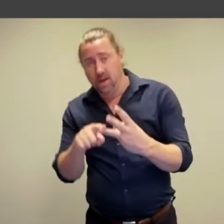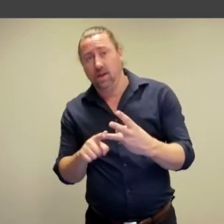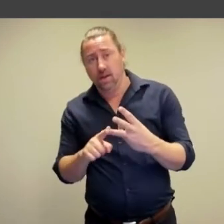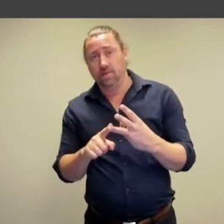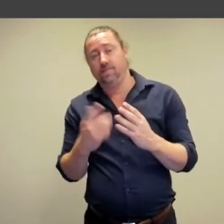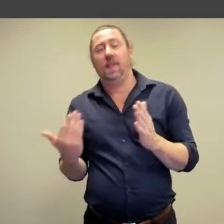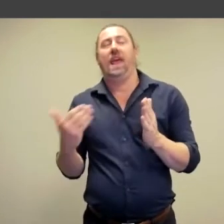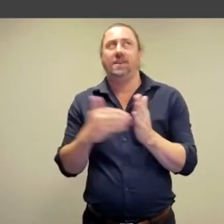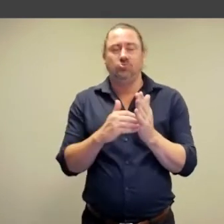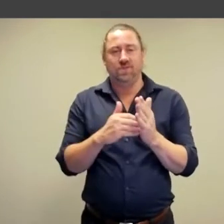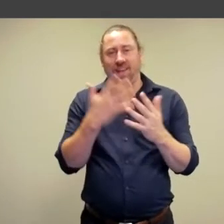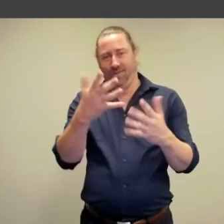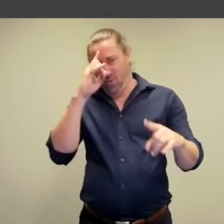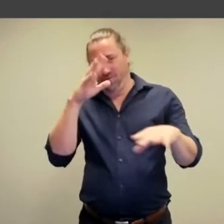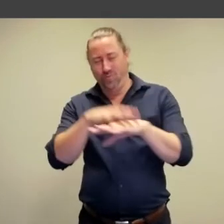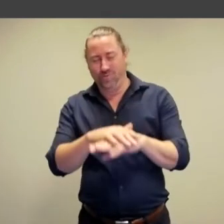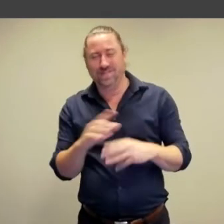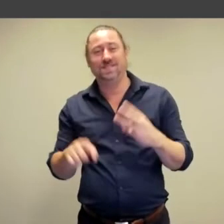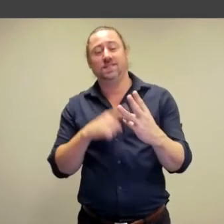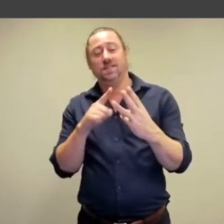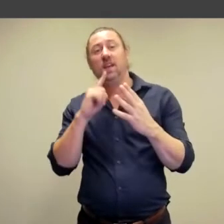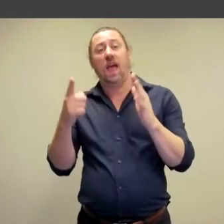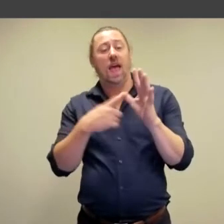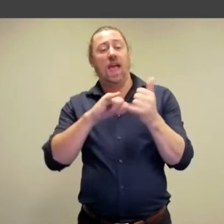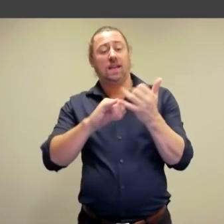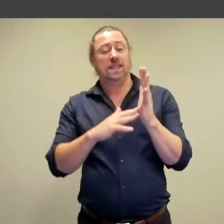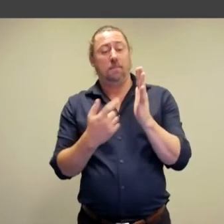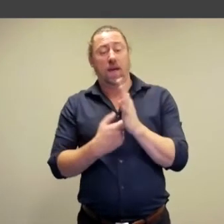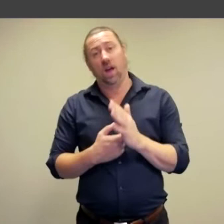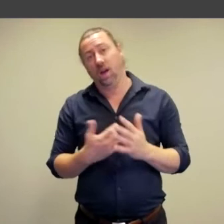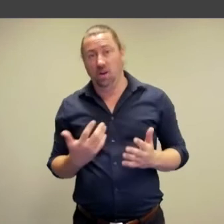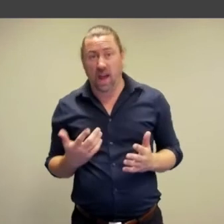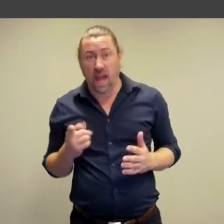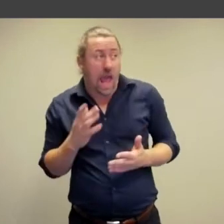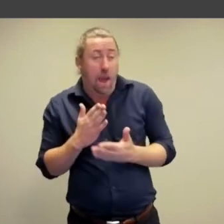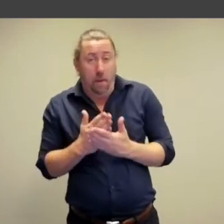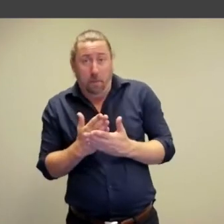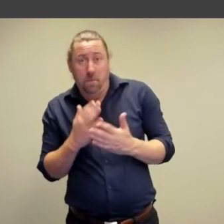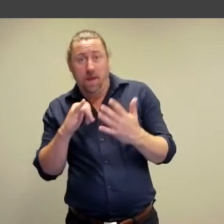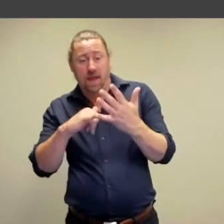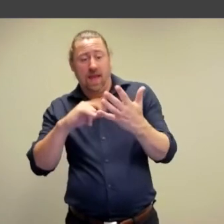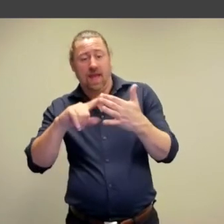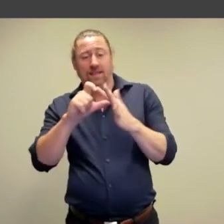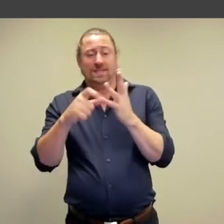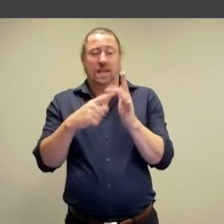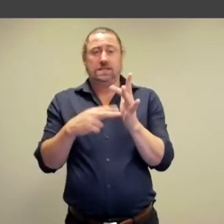things, I want to argue that ASMR